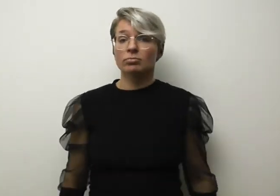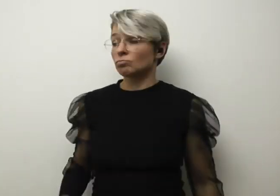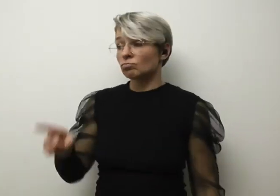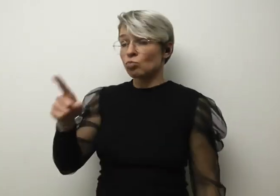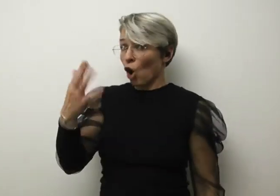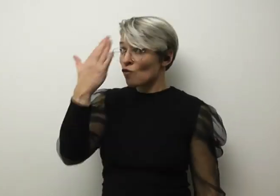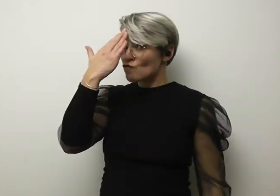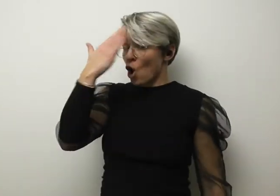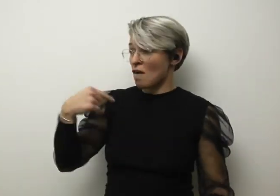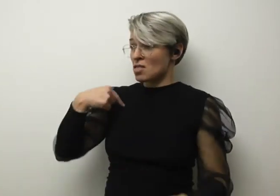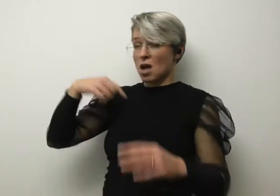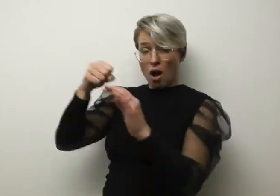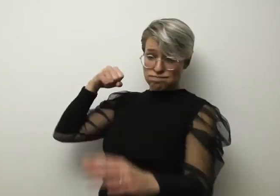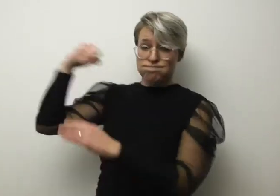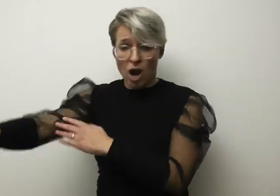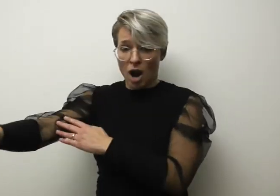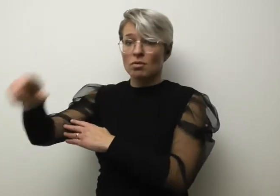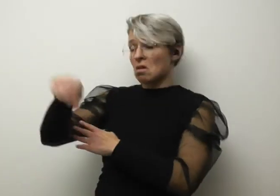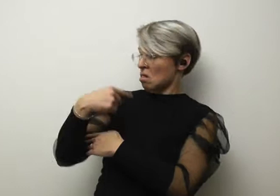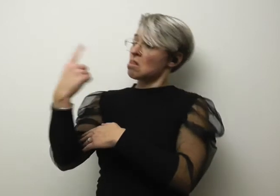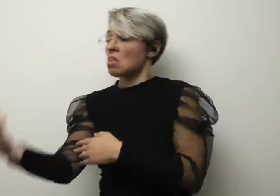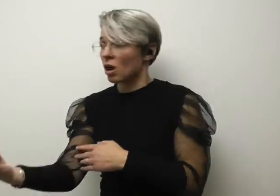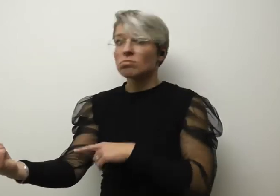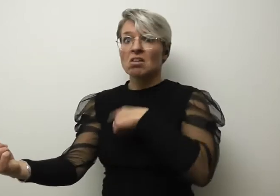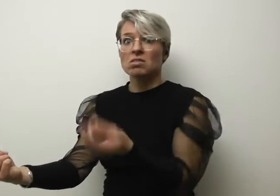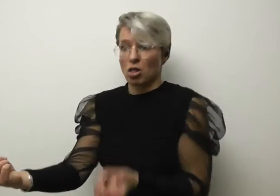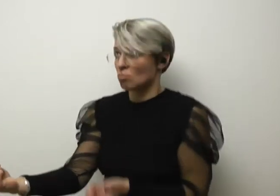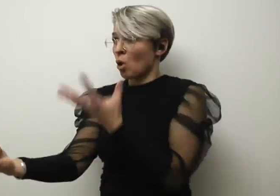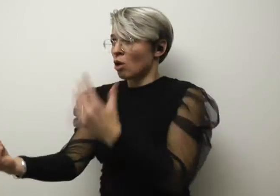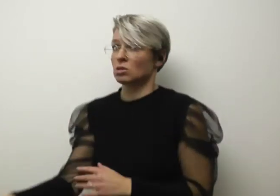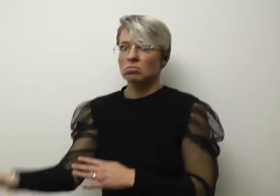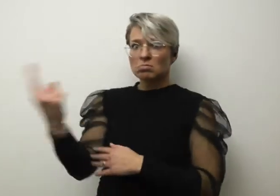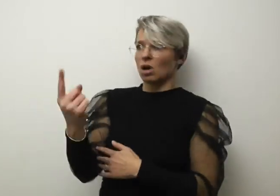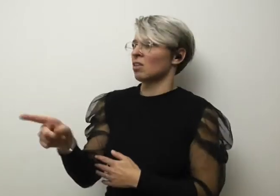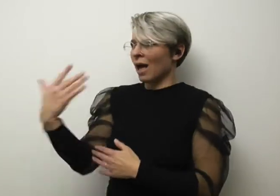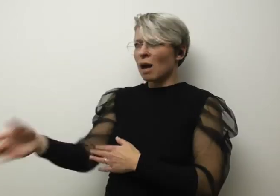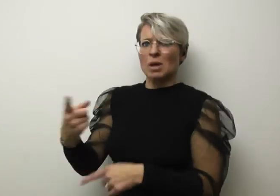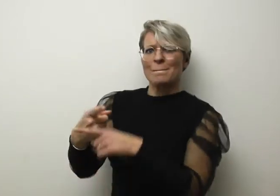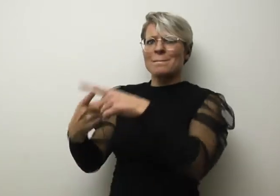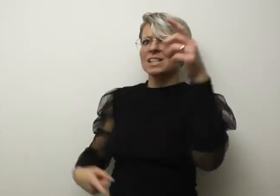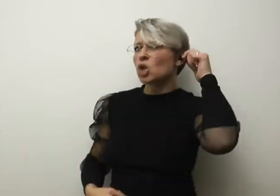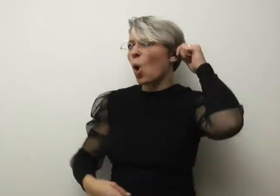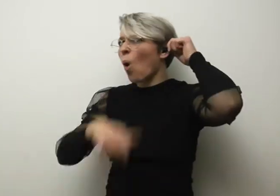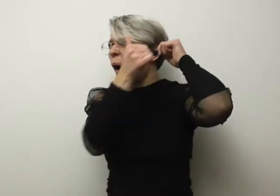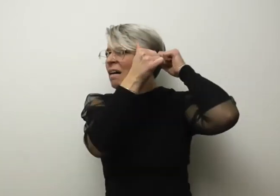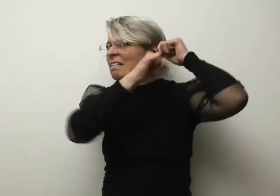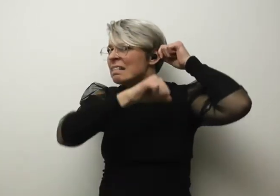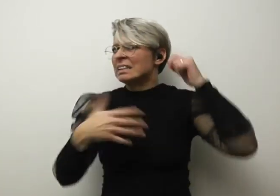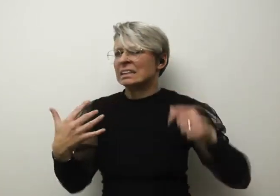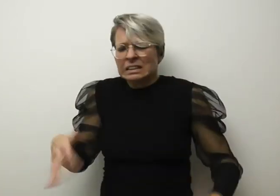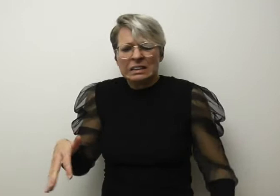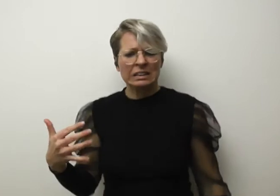Well, I hit him hard right between the eyes And he went down, but to my surprise He come up with a knife and cut off a piece of my ear